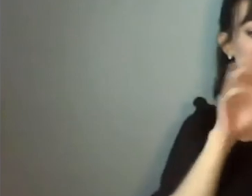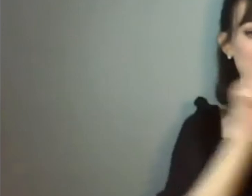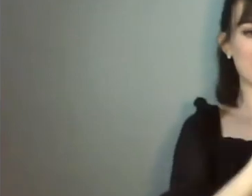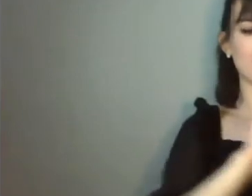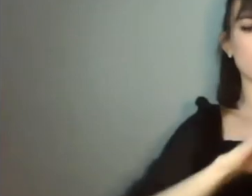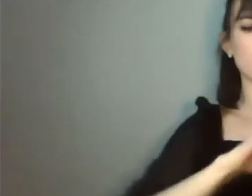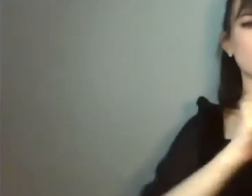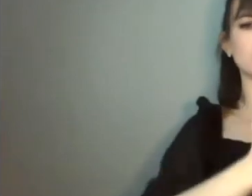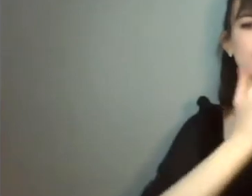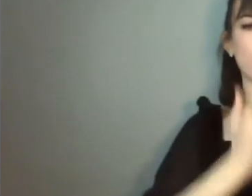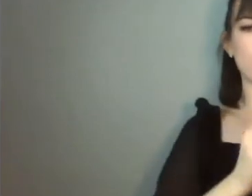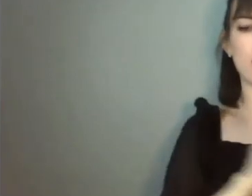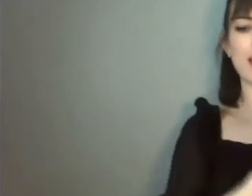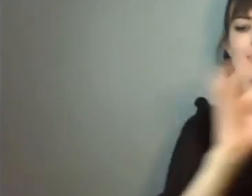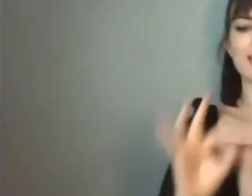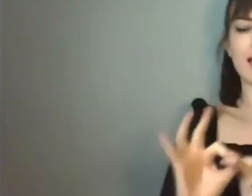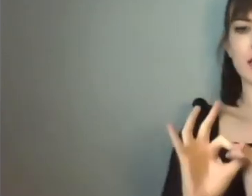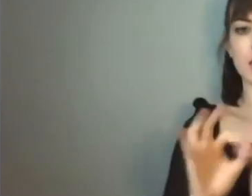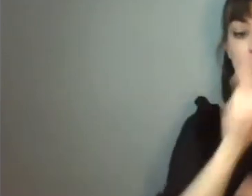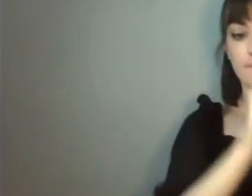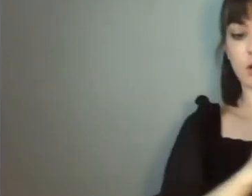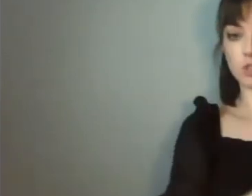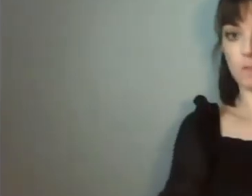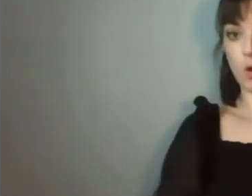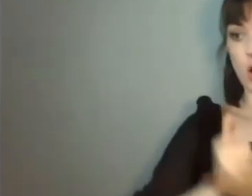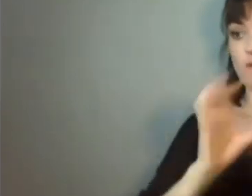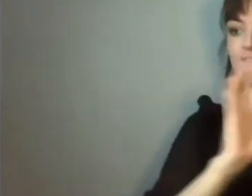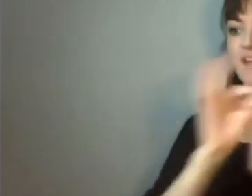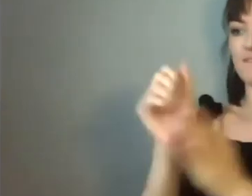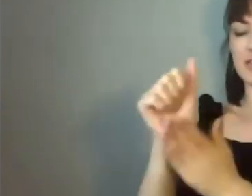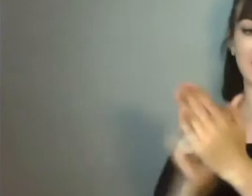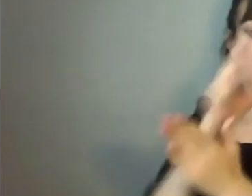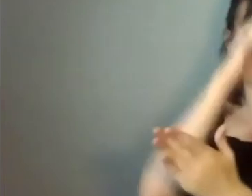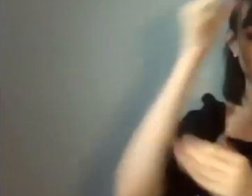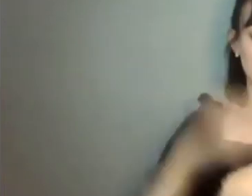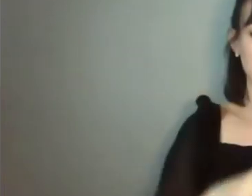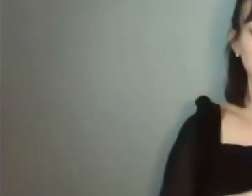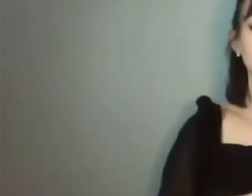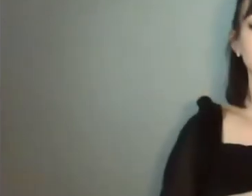supporter to the relevant person's account for example. I don't think I can emphasise